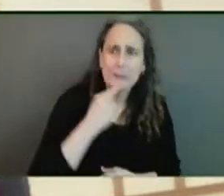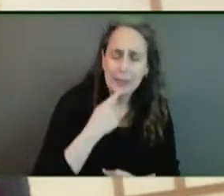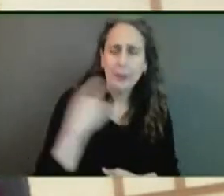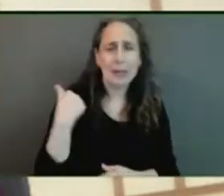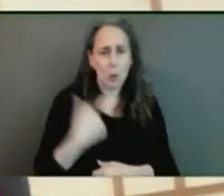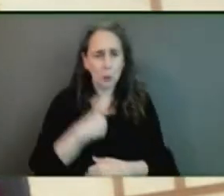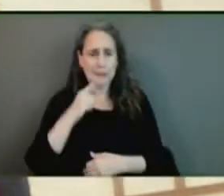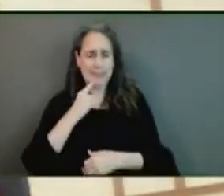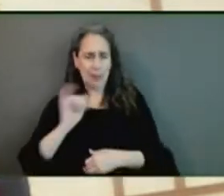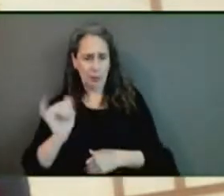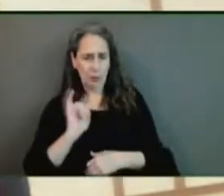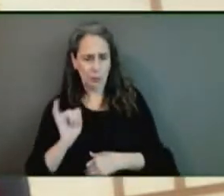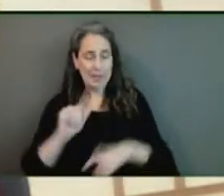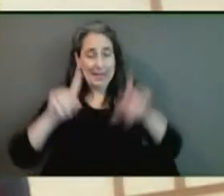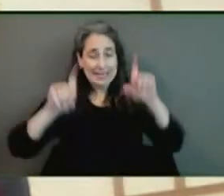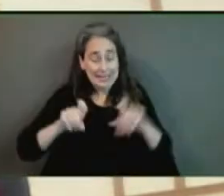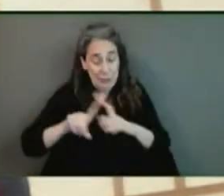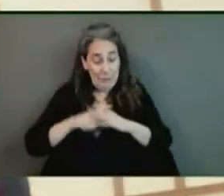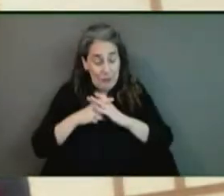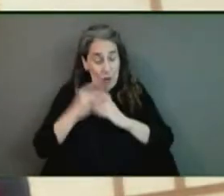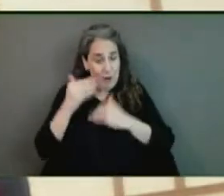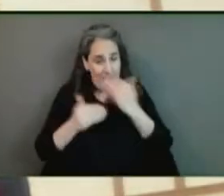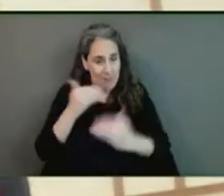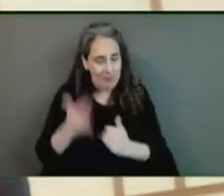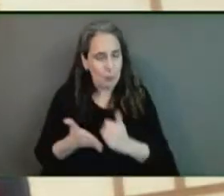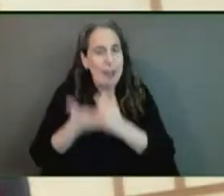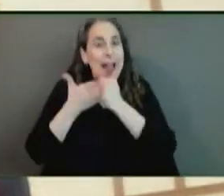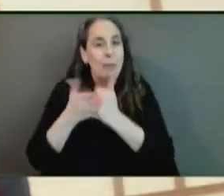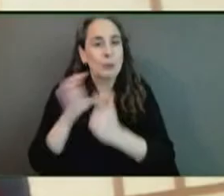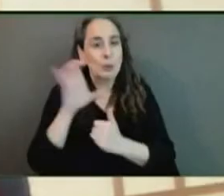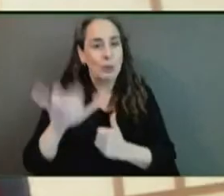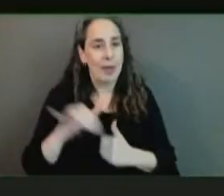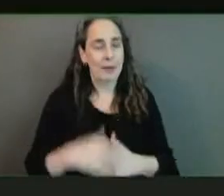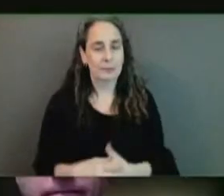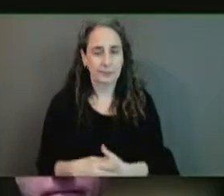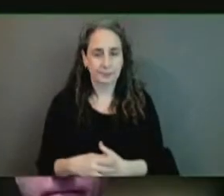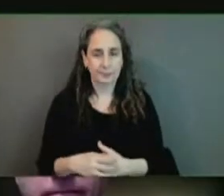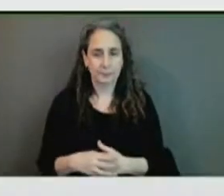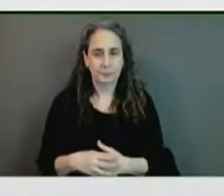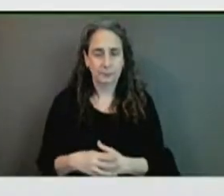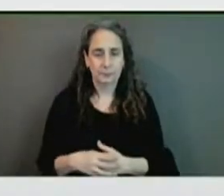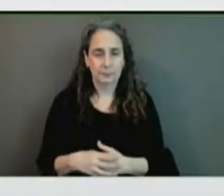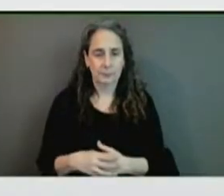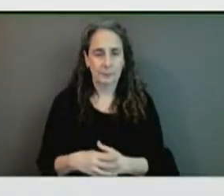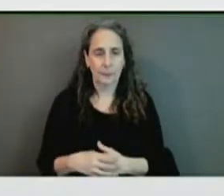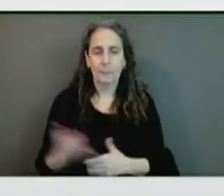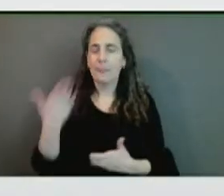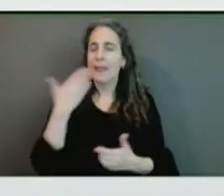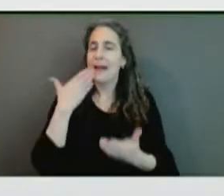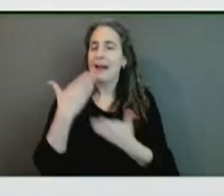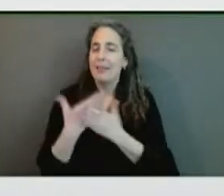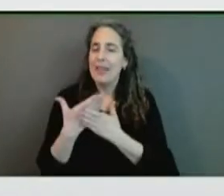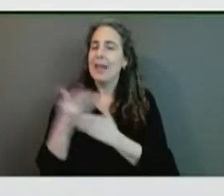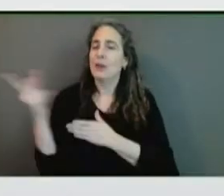. We know you take it seriously. We take it seriously as well. This testing is a start of a